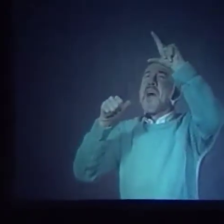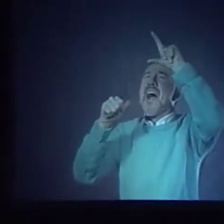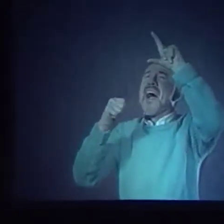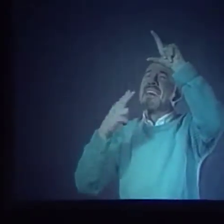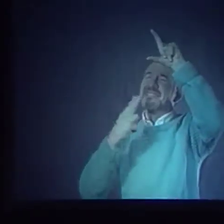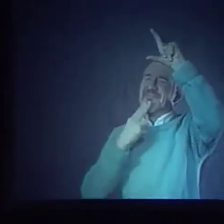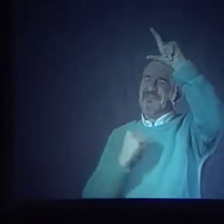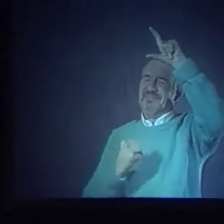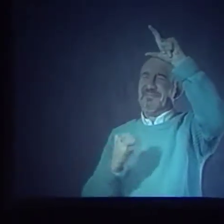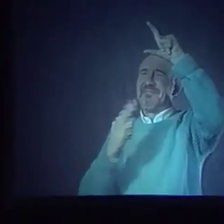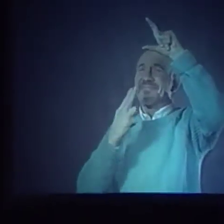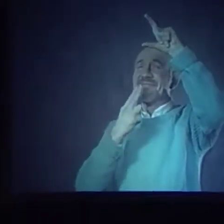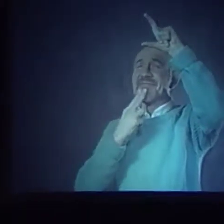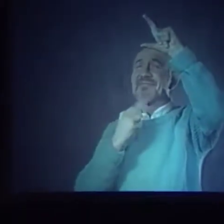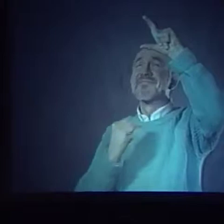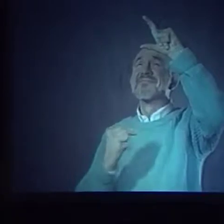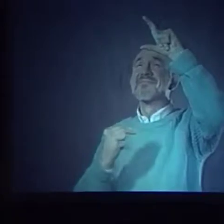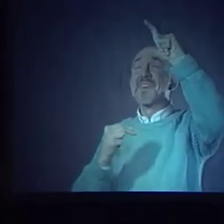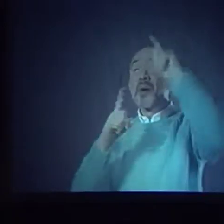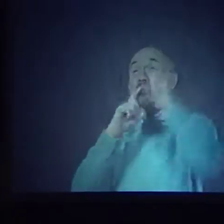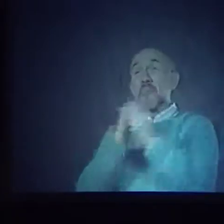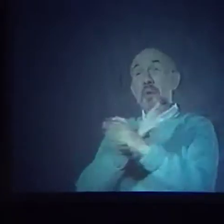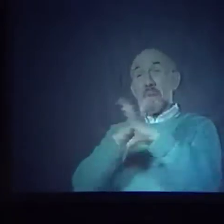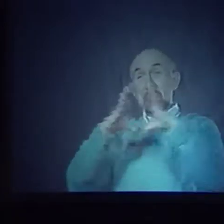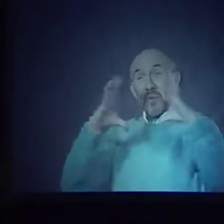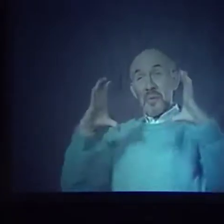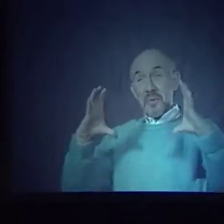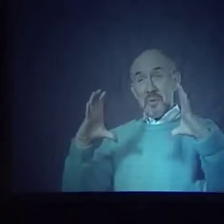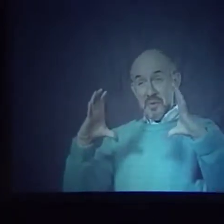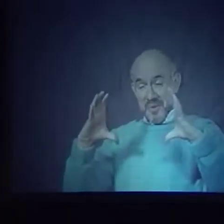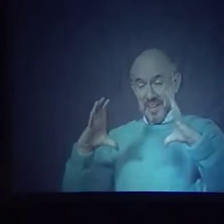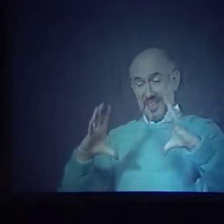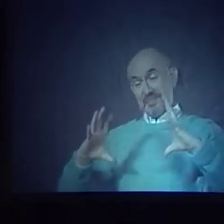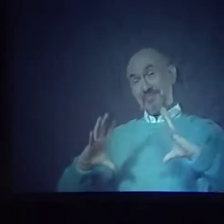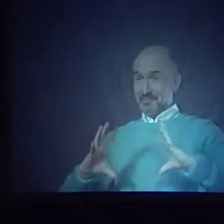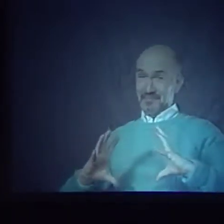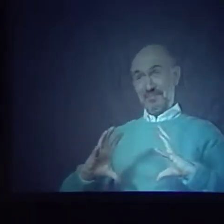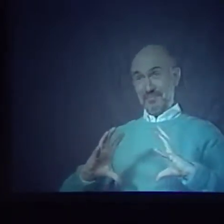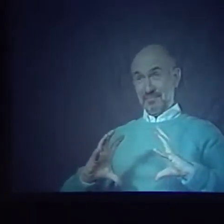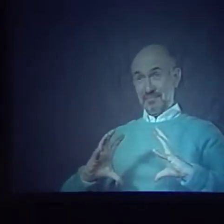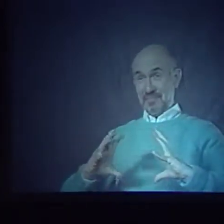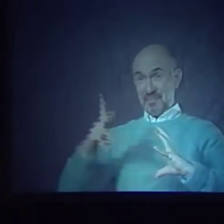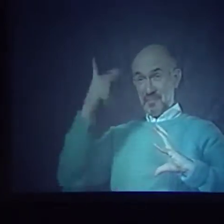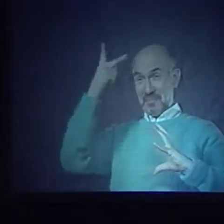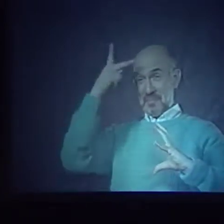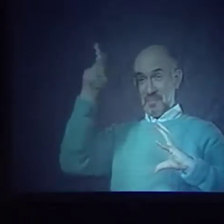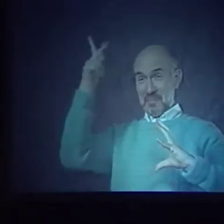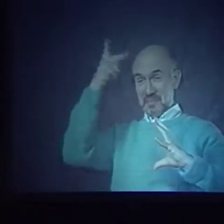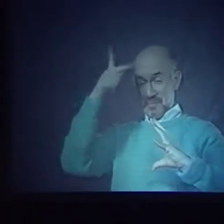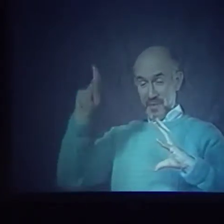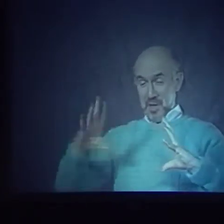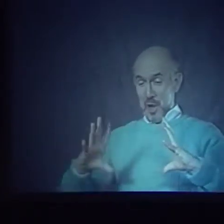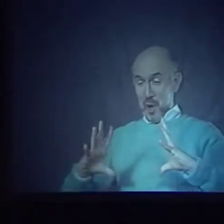A LITTLE GIRL, SO CUTE, HAS A BALLOON.